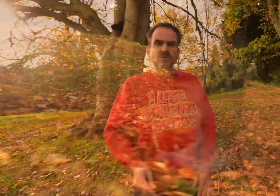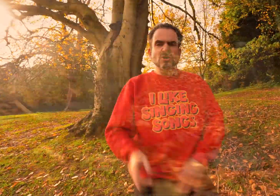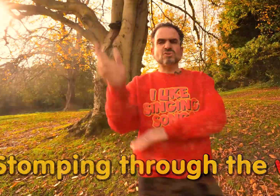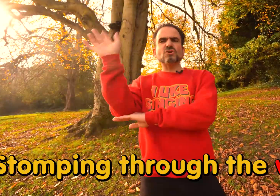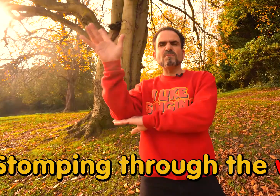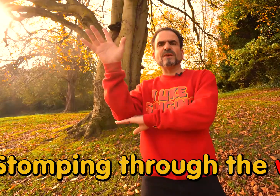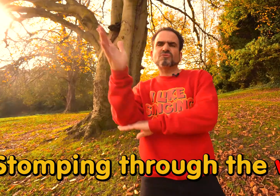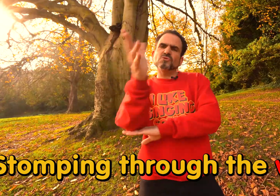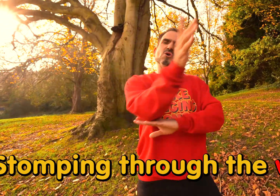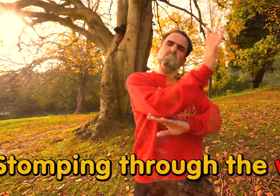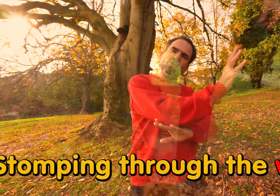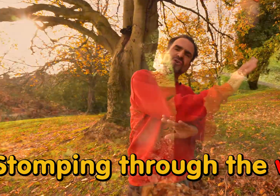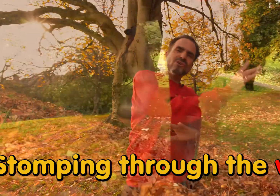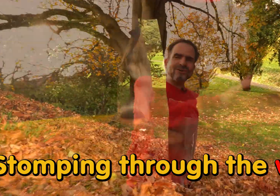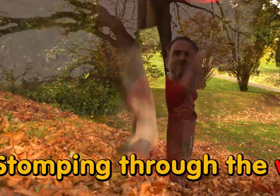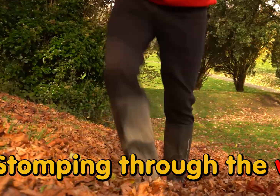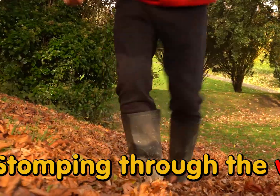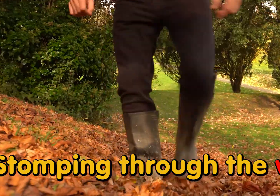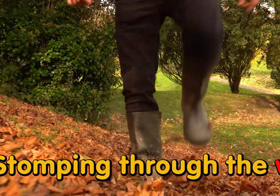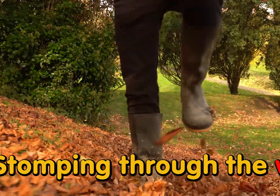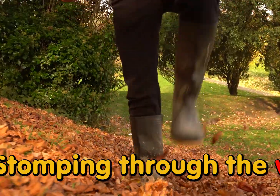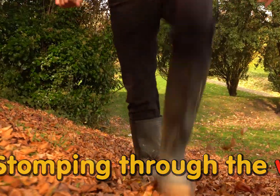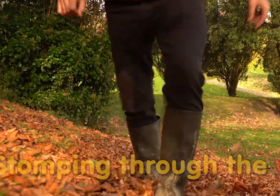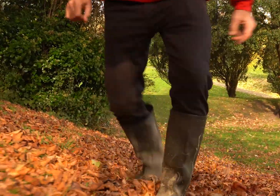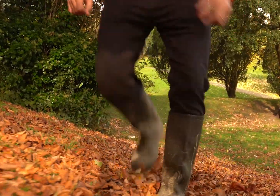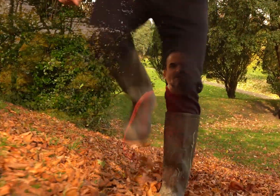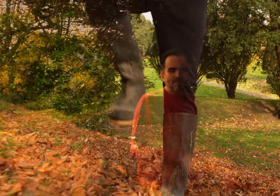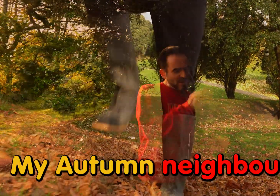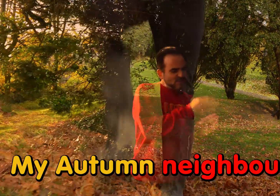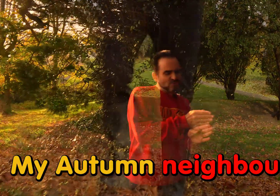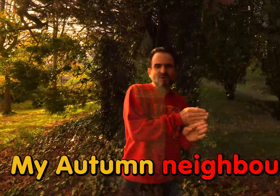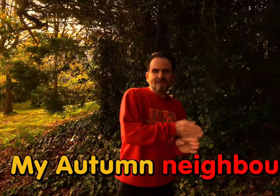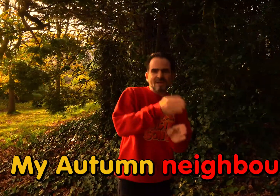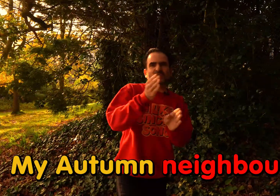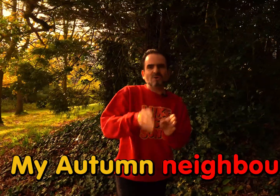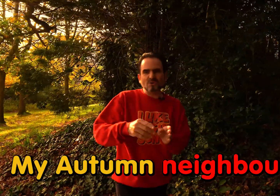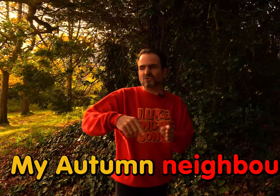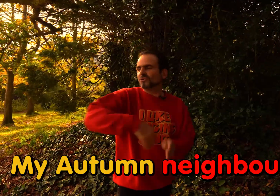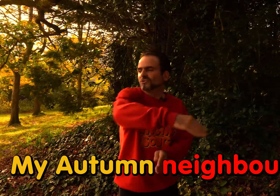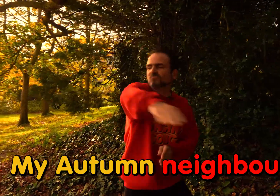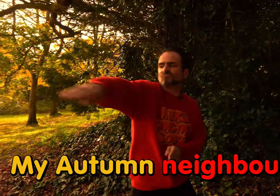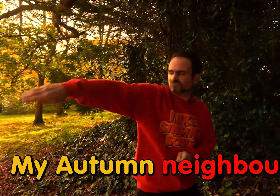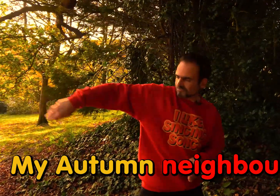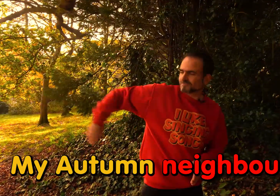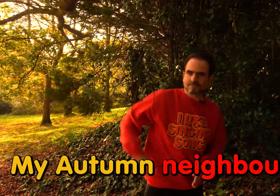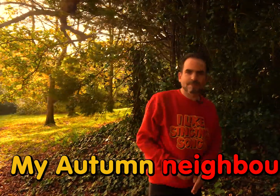Stomping through the woods My Autumn neighbourhood